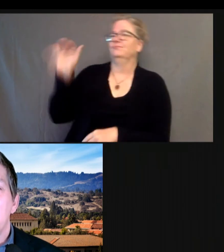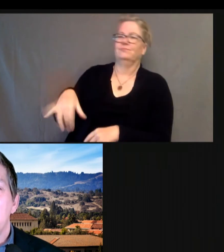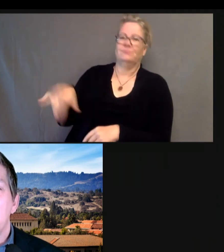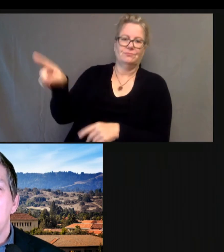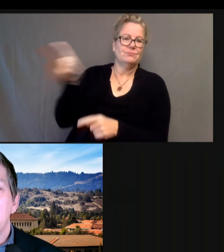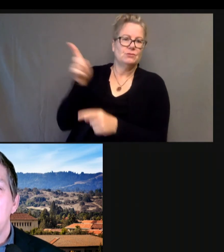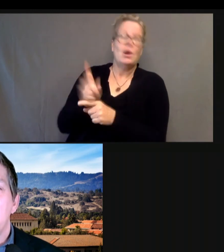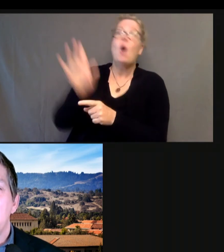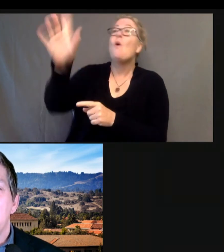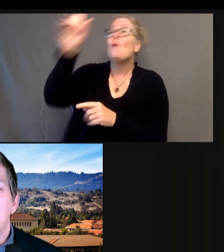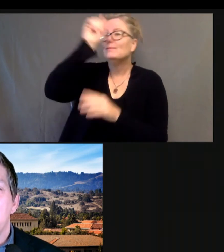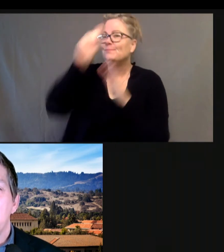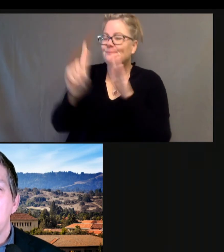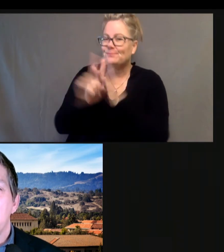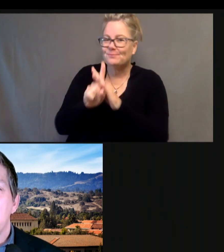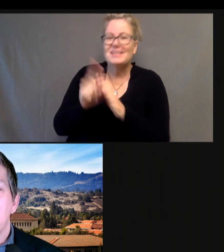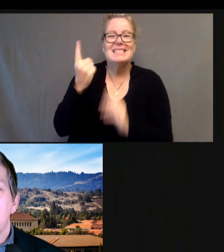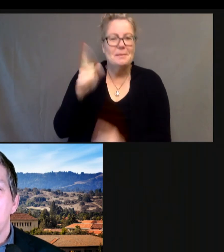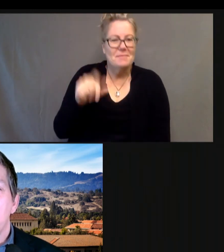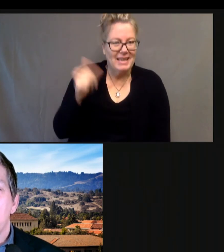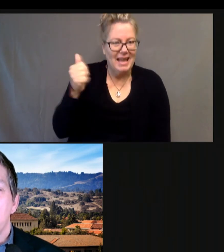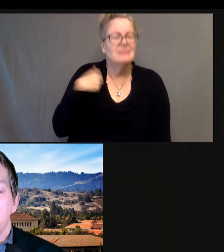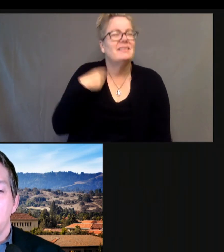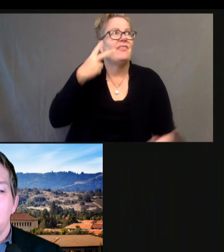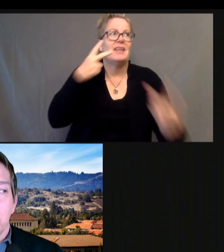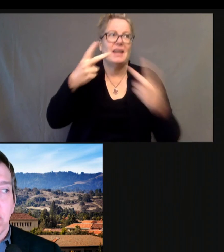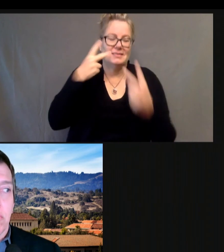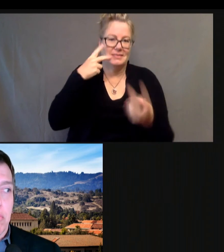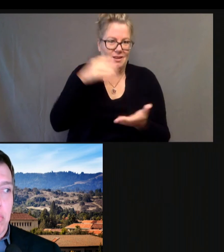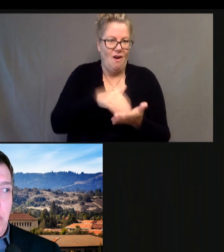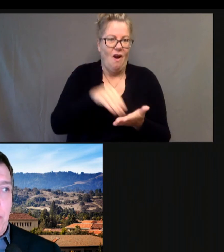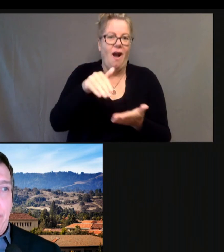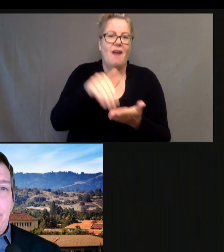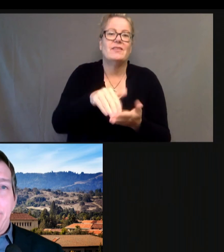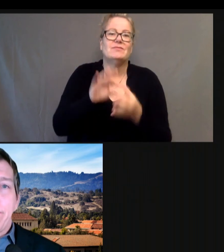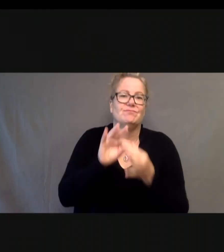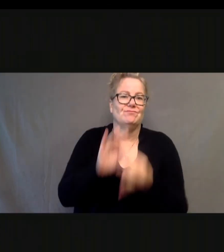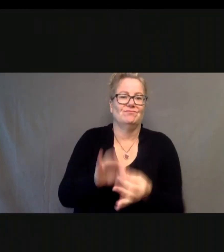That reminds me of something else that I see very often with medical school specifically.